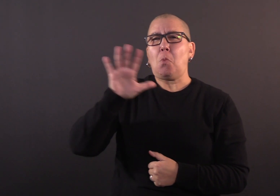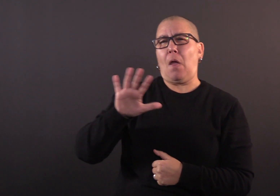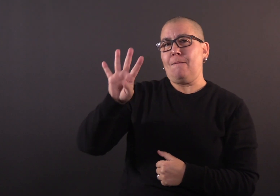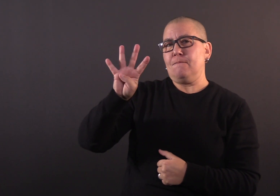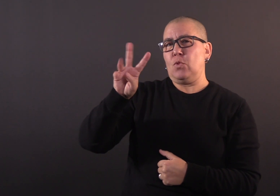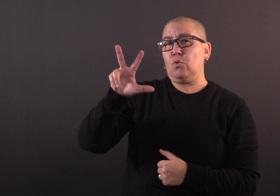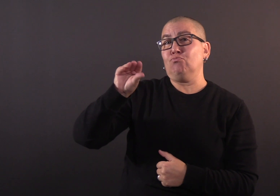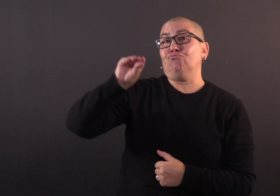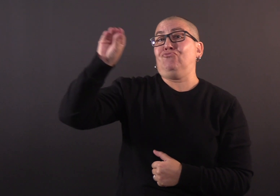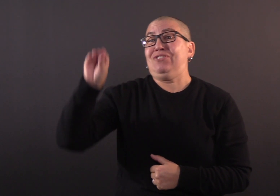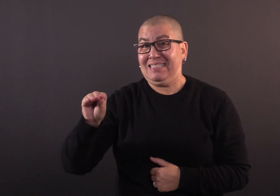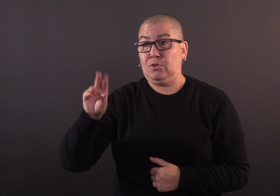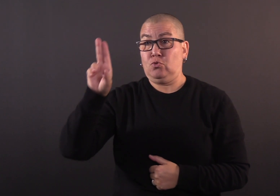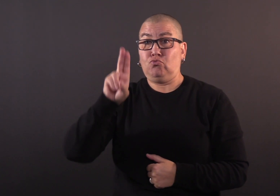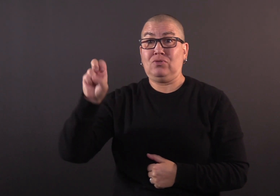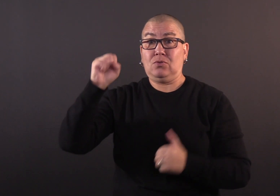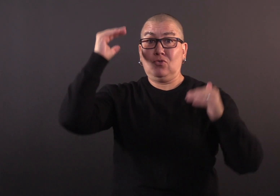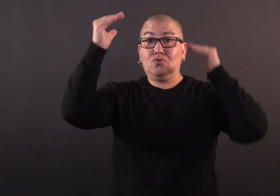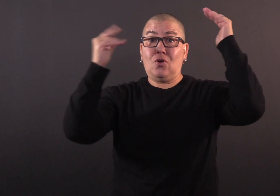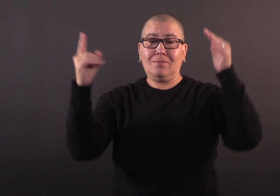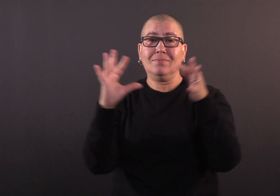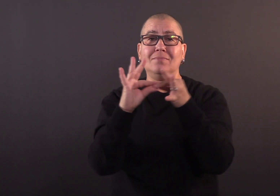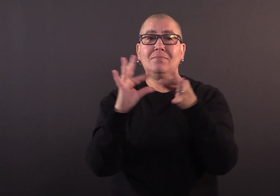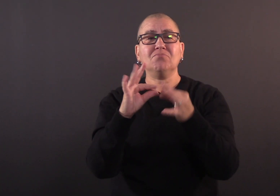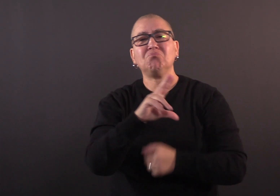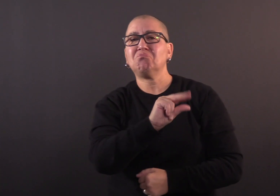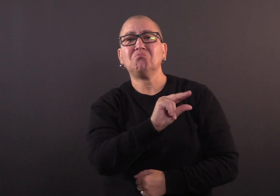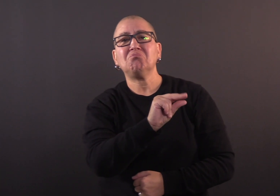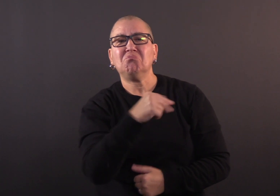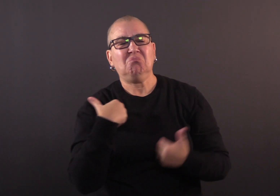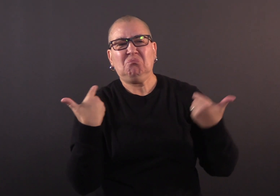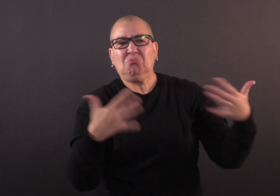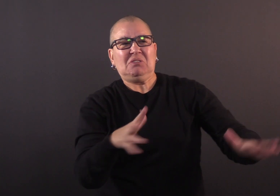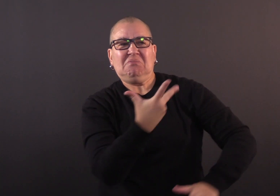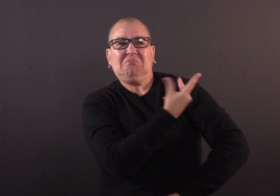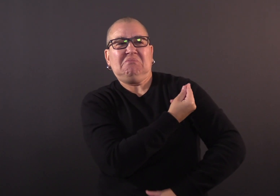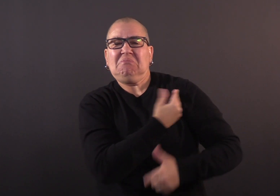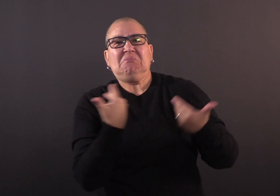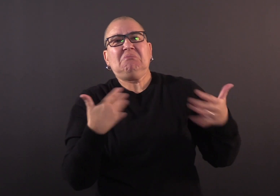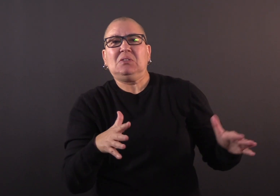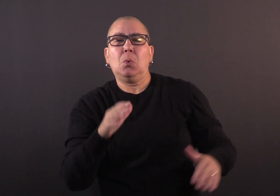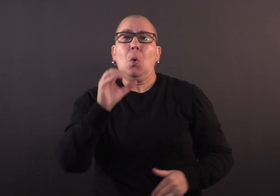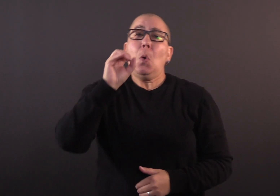About 43 percent of U.S. adults said they don’t plan to or are unsure about whether they’ll get